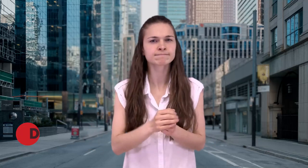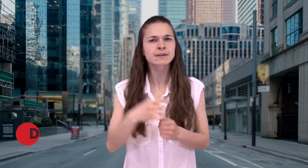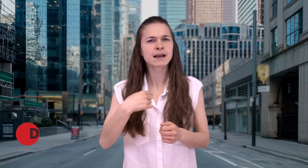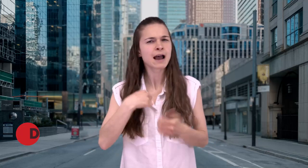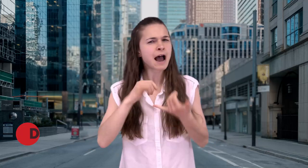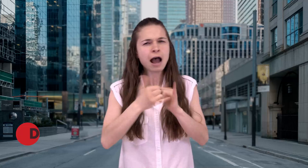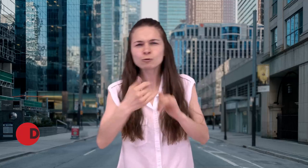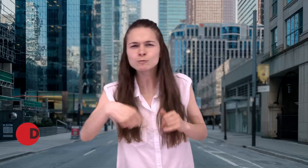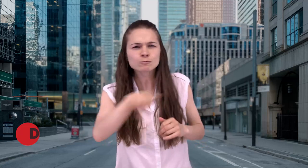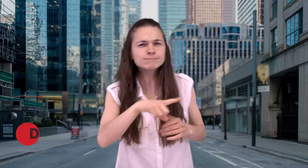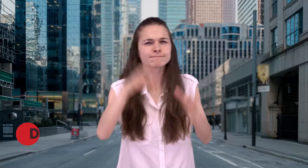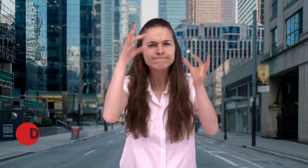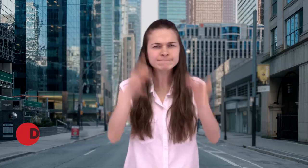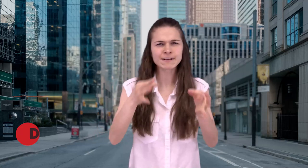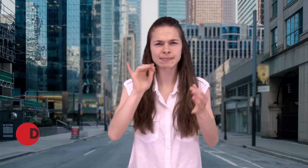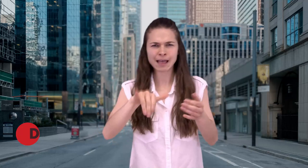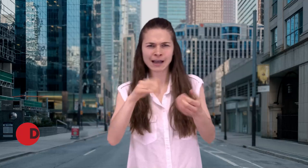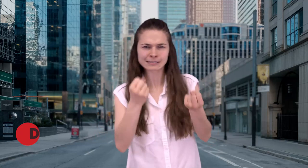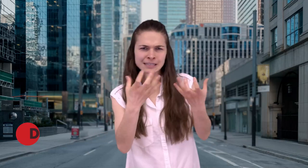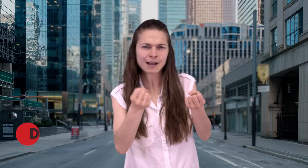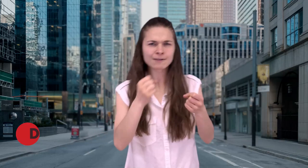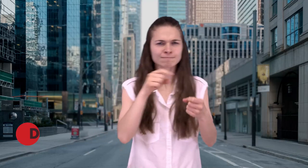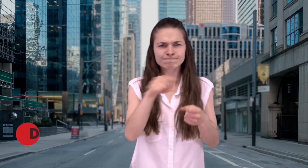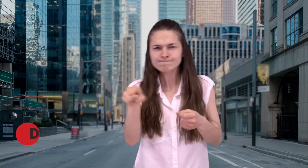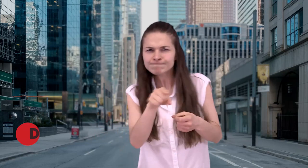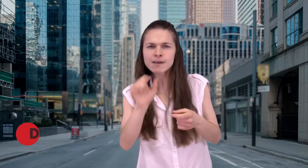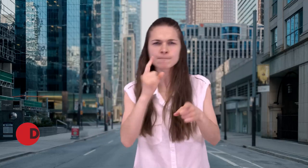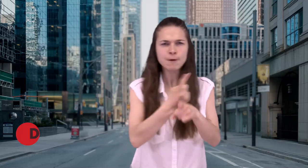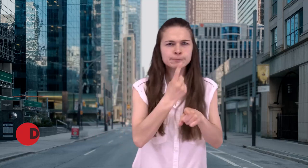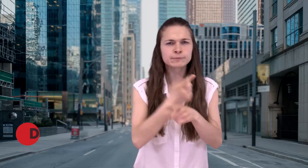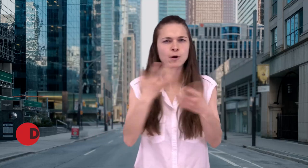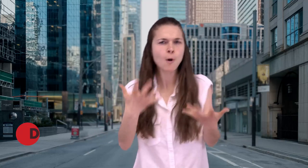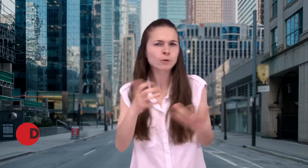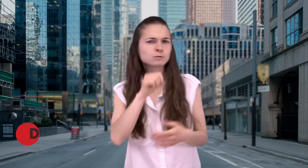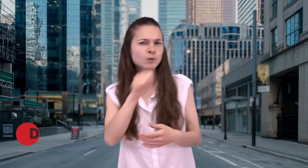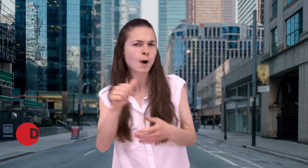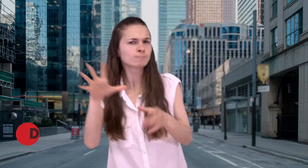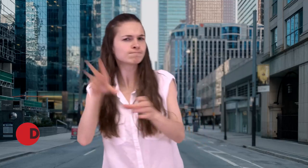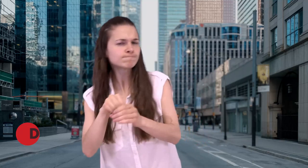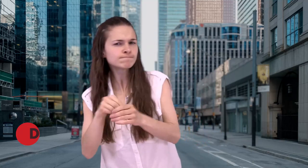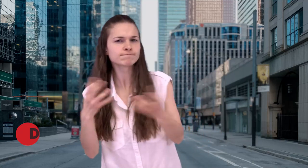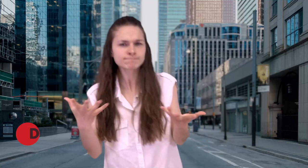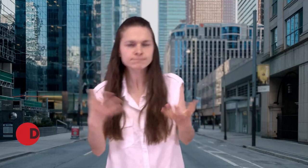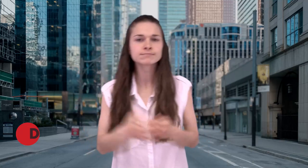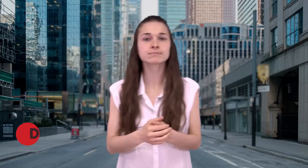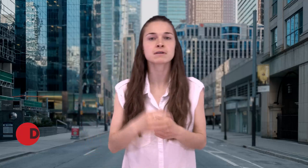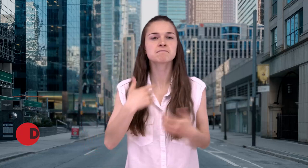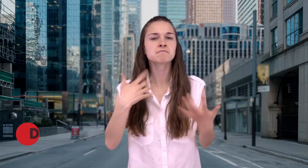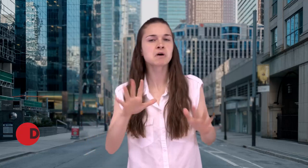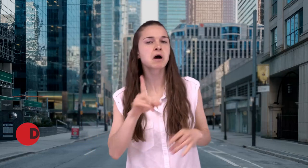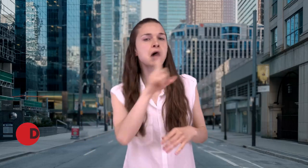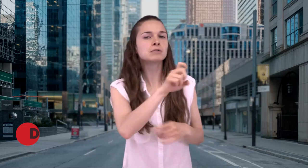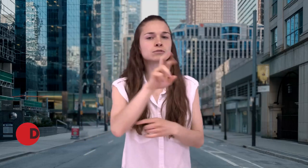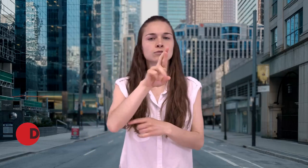How did they decide which signs were appropriate to include?